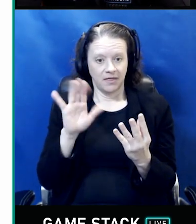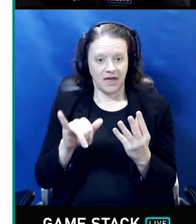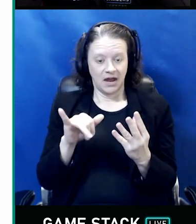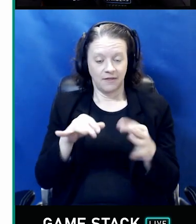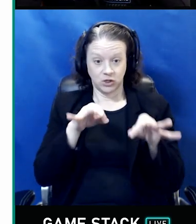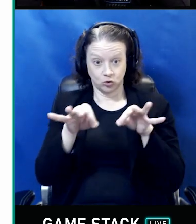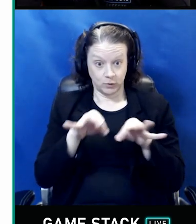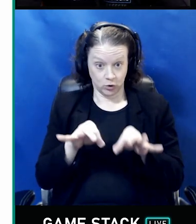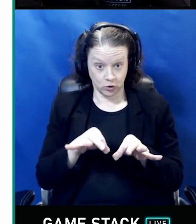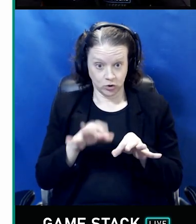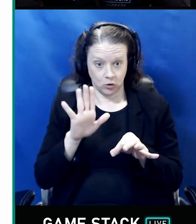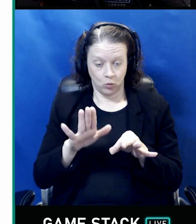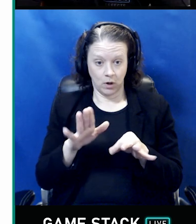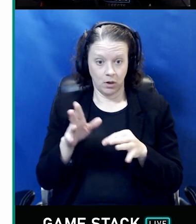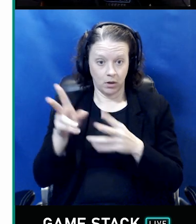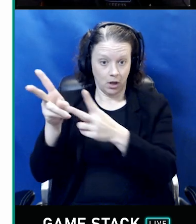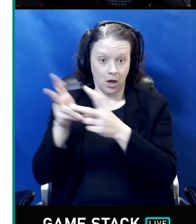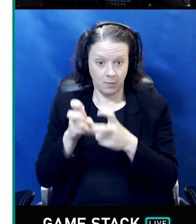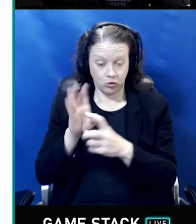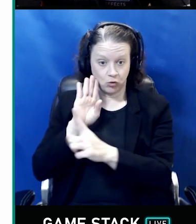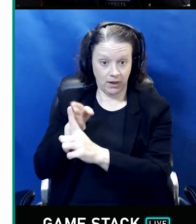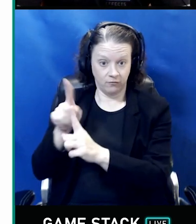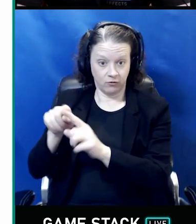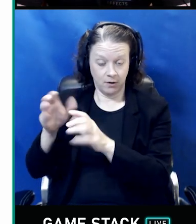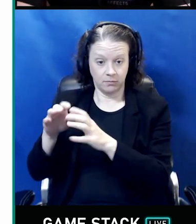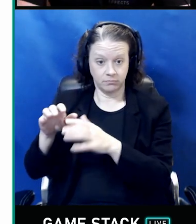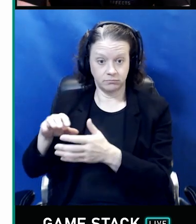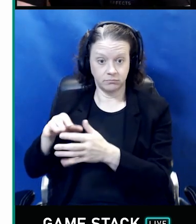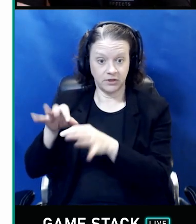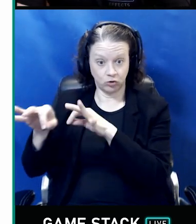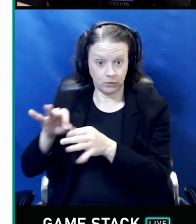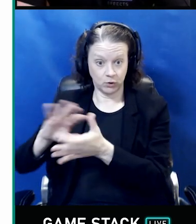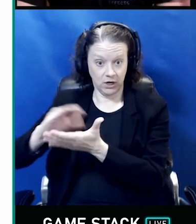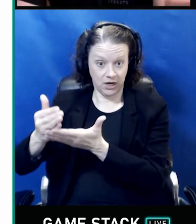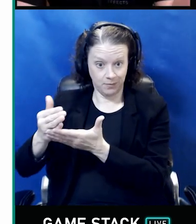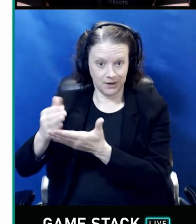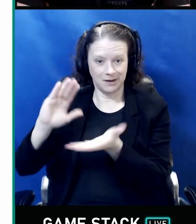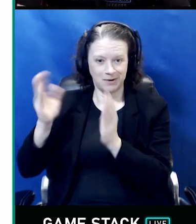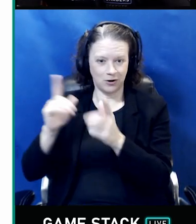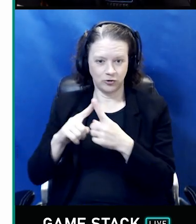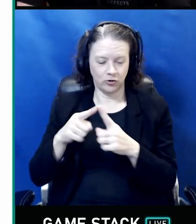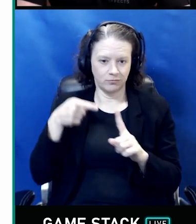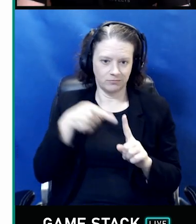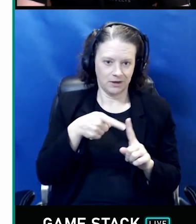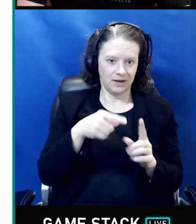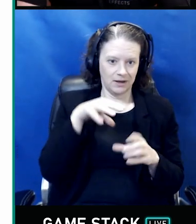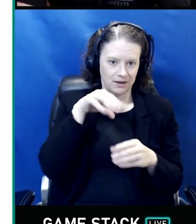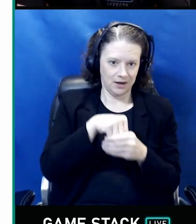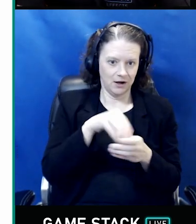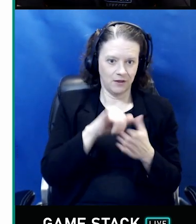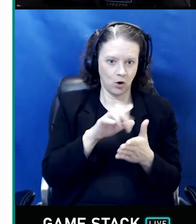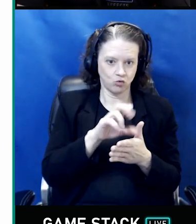the heap as opposed to being specified in the root index. So there are two variants of this. One is for samplers, one is for CBV, SRV, UAV,